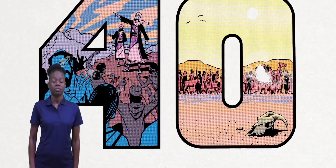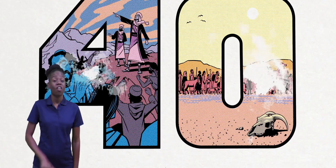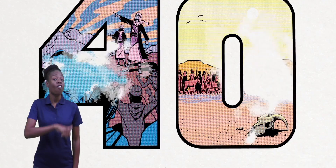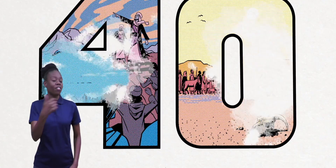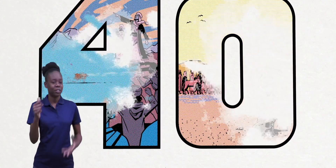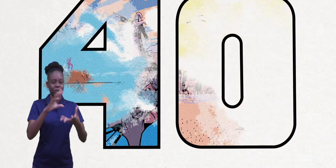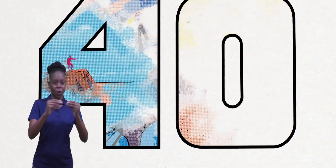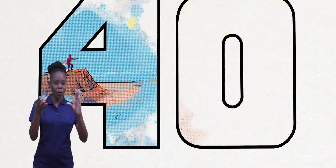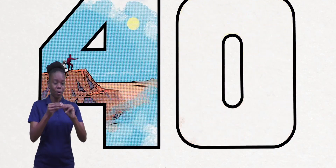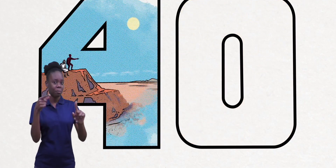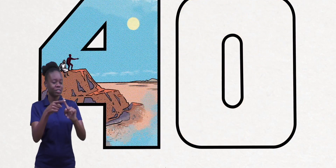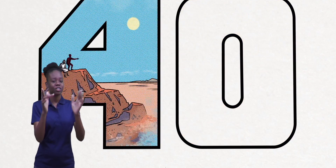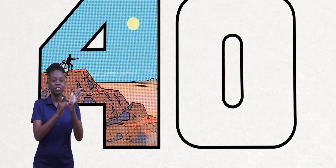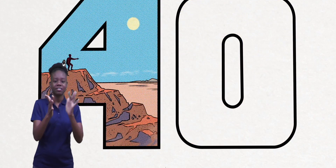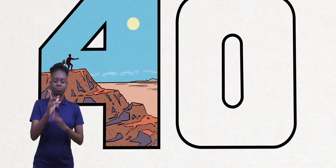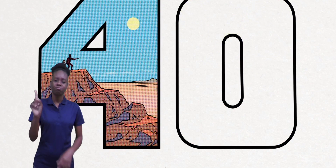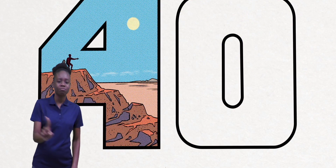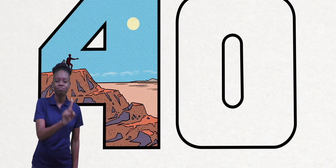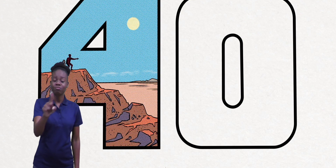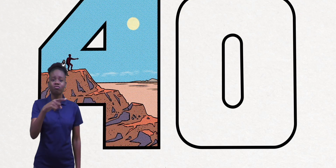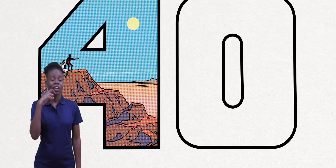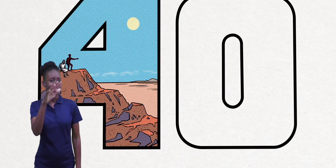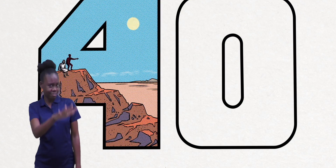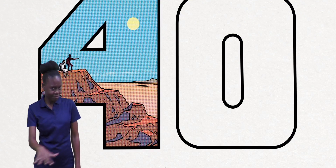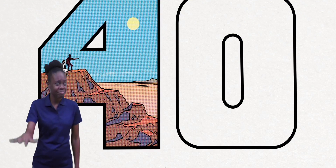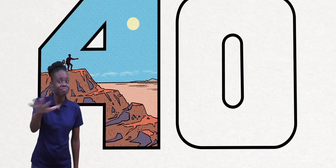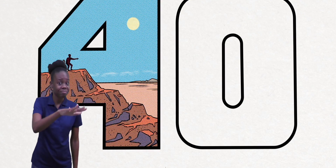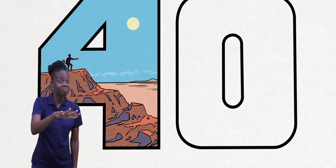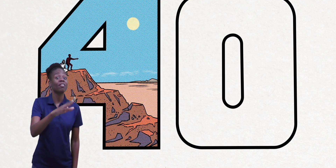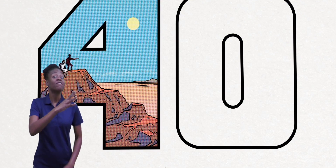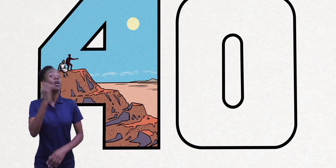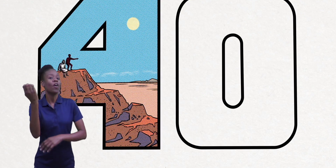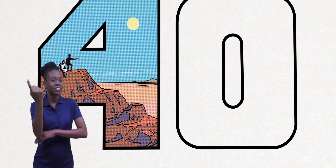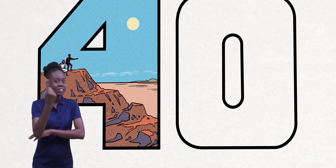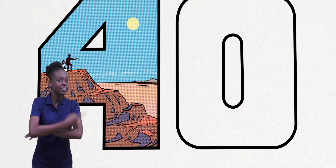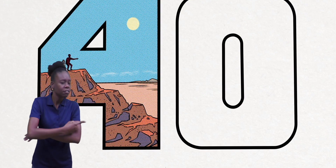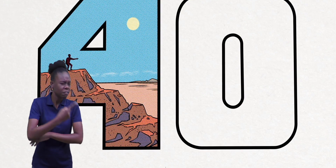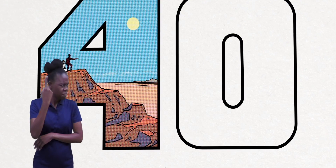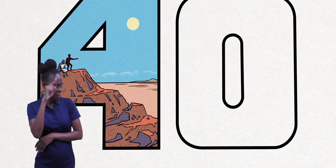Jon: But then there’s the story of Jesus, who is tested in the desert for forty days.